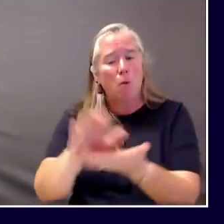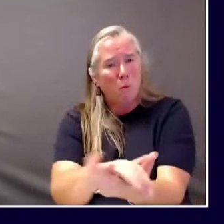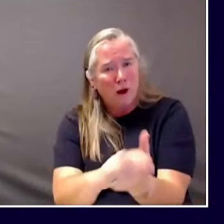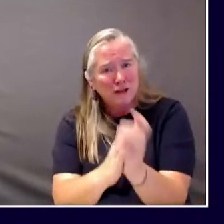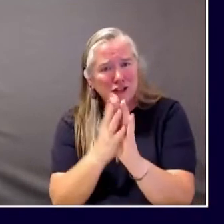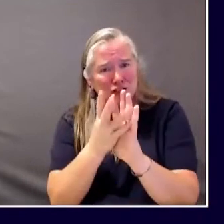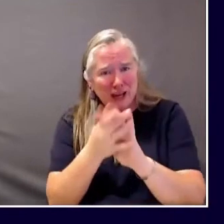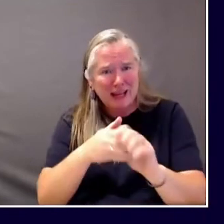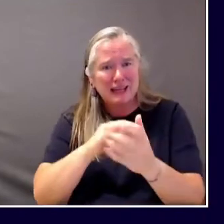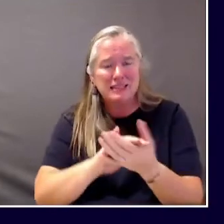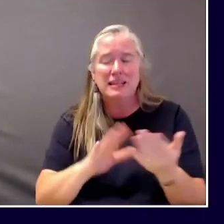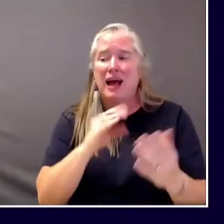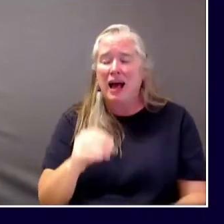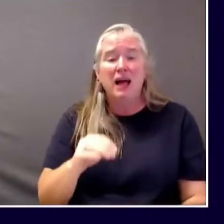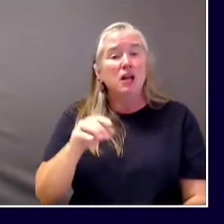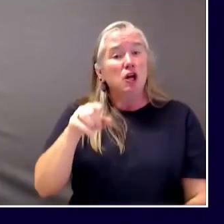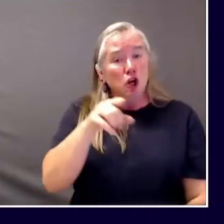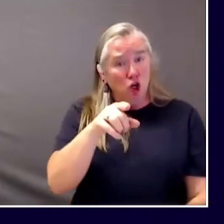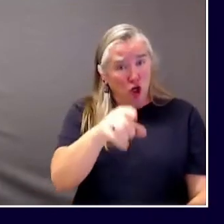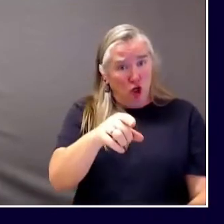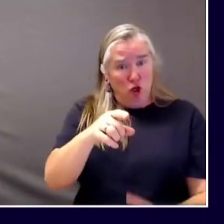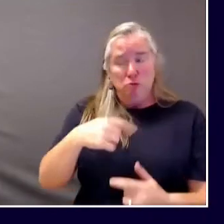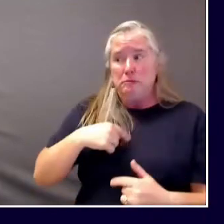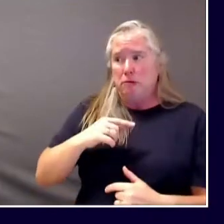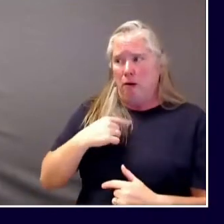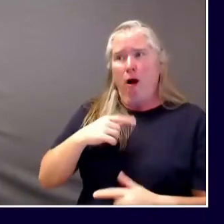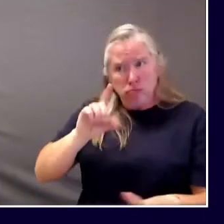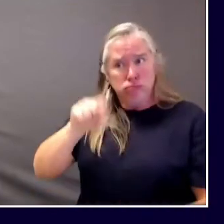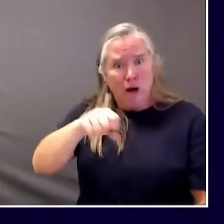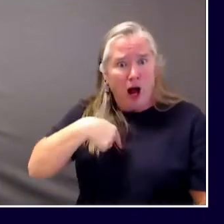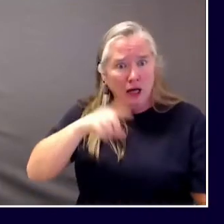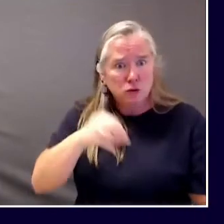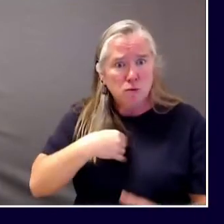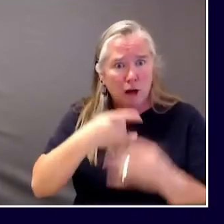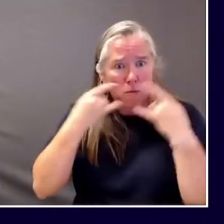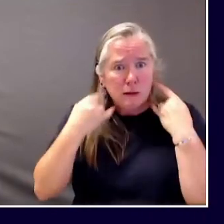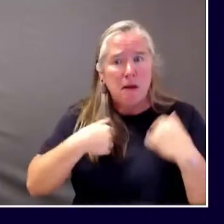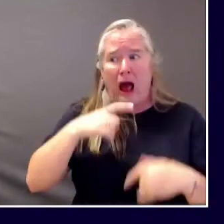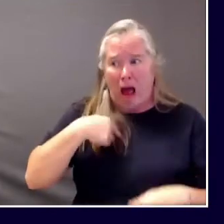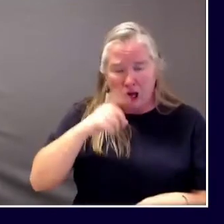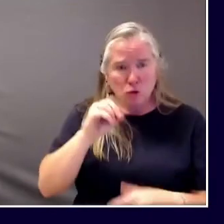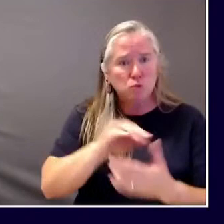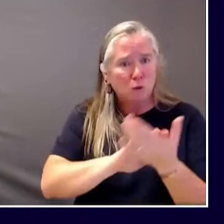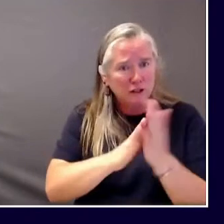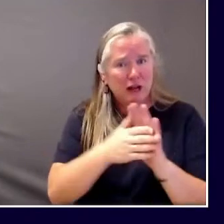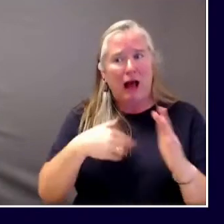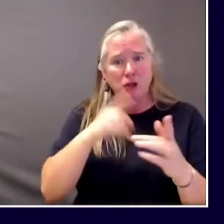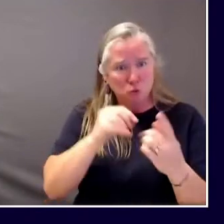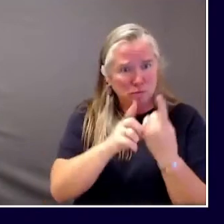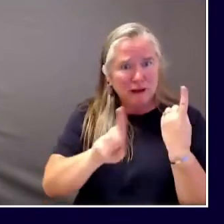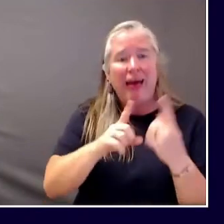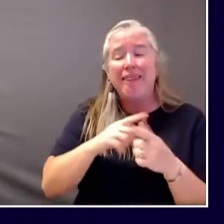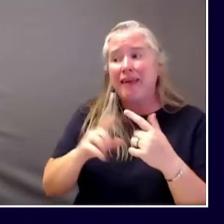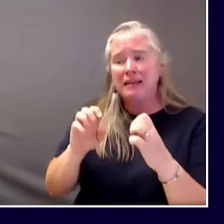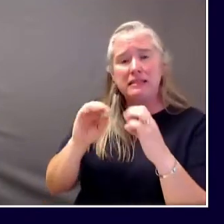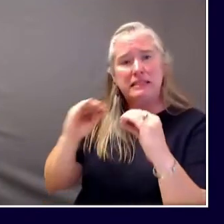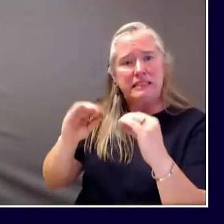tell your friends why you are taking this seriously and why